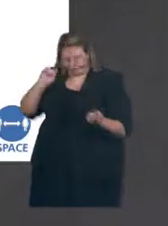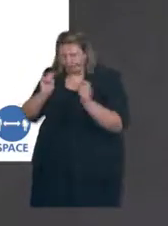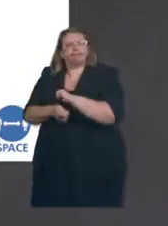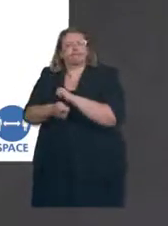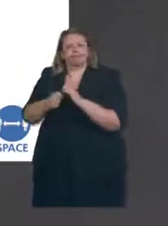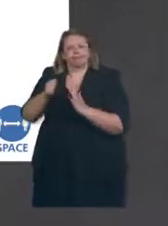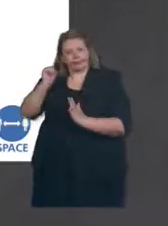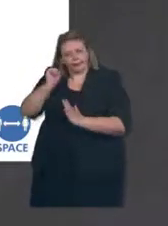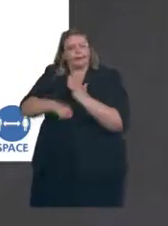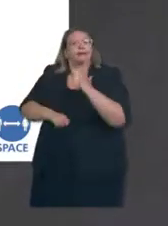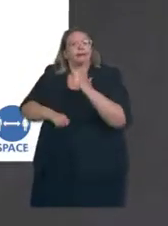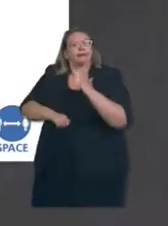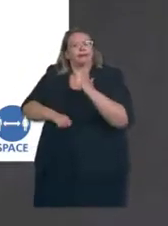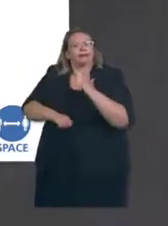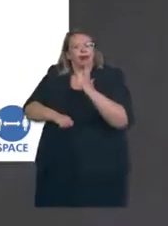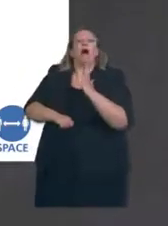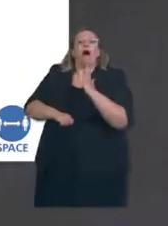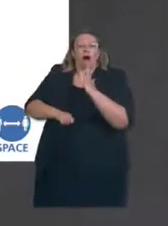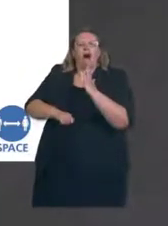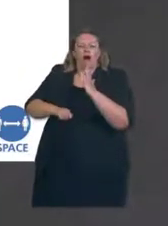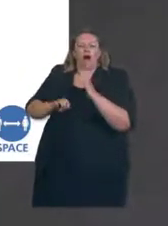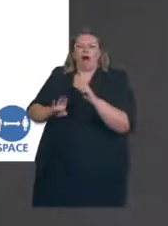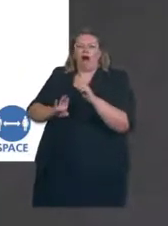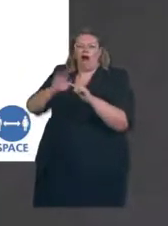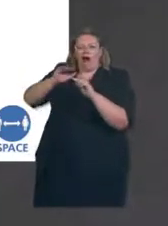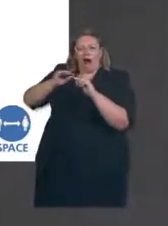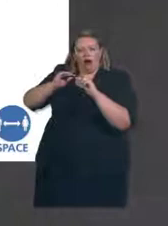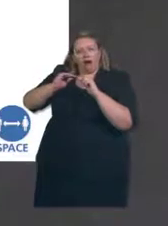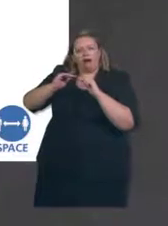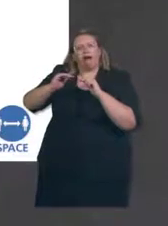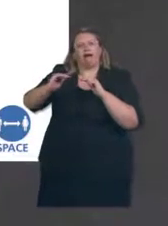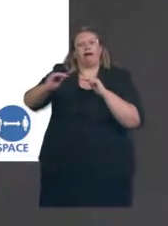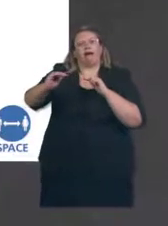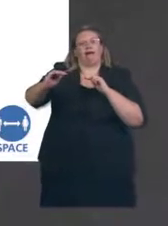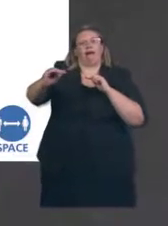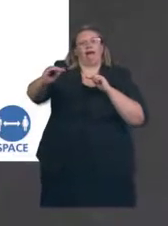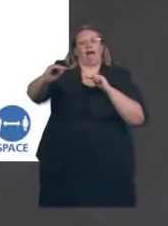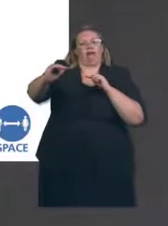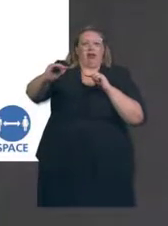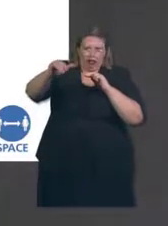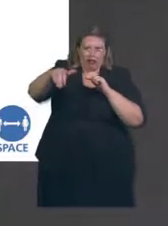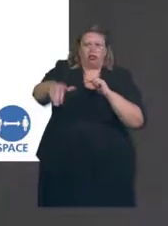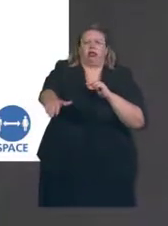And in fact then subsequently began to come gradually down so this is a clear indication